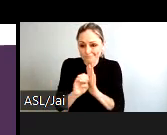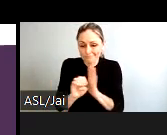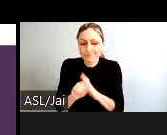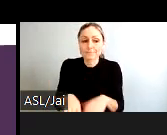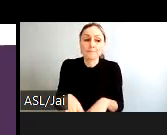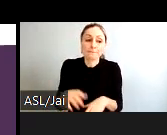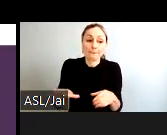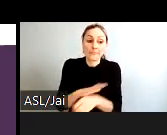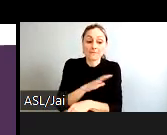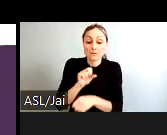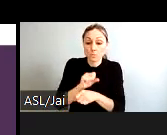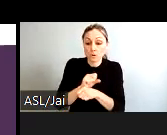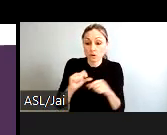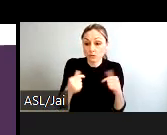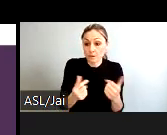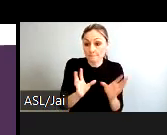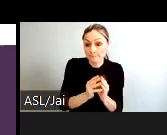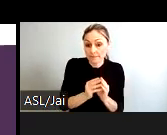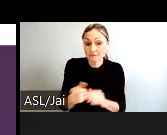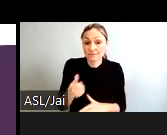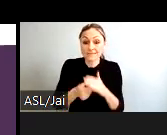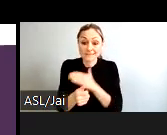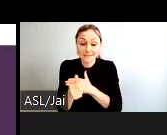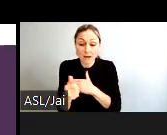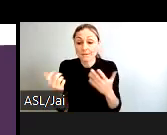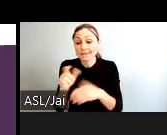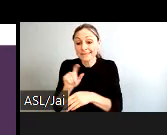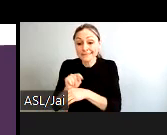work GROOUP meetings, subgroup, TASKS, or subcommittee meetings,